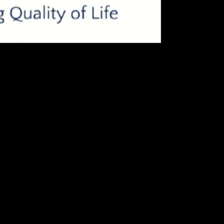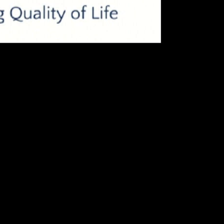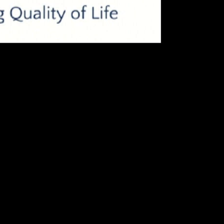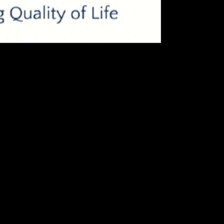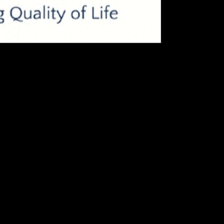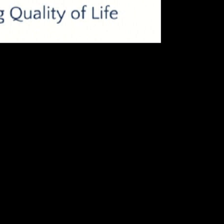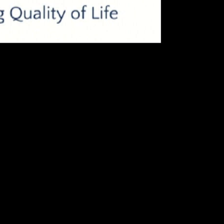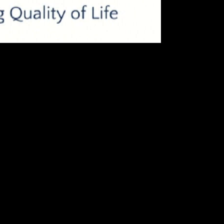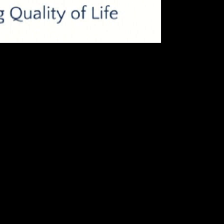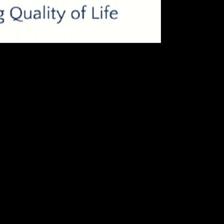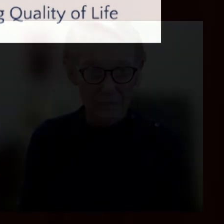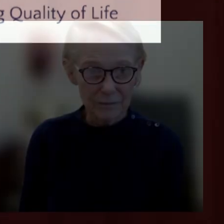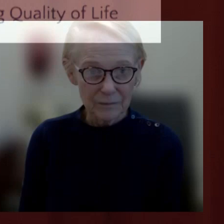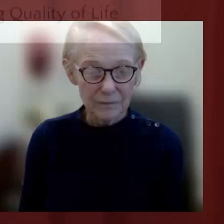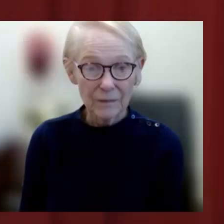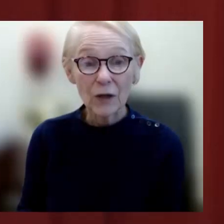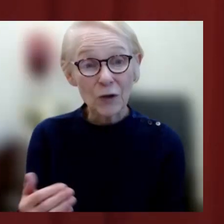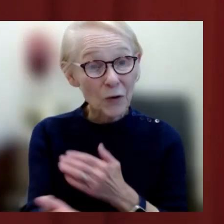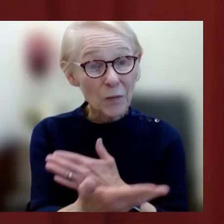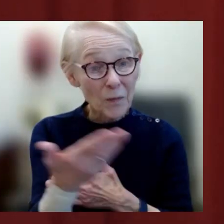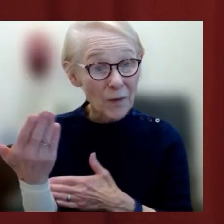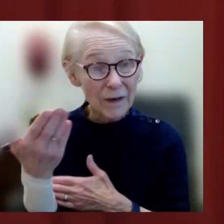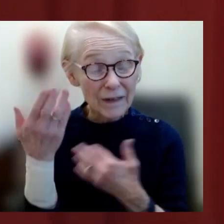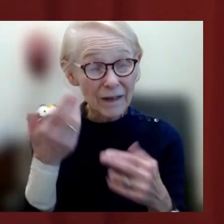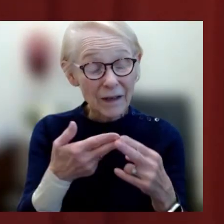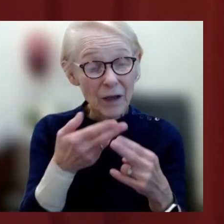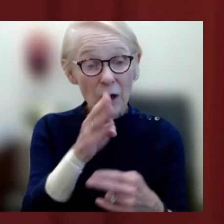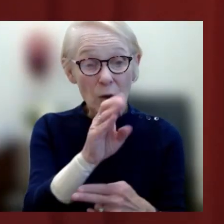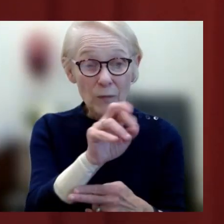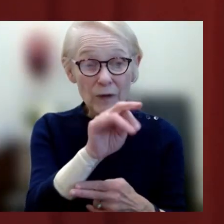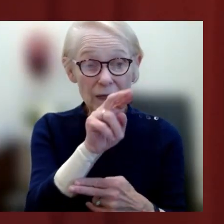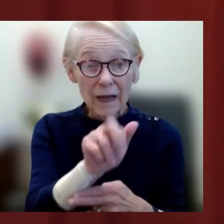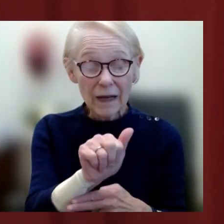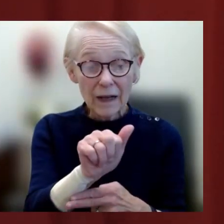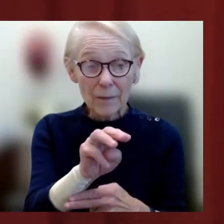good morning everyone my name is Brianna McGovern and I am the disability resource